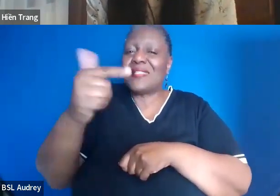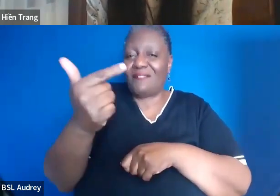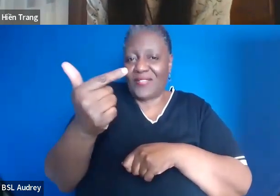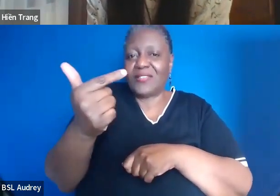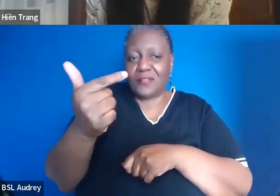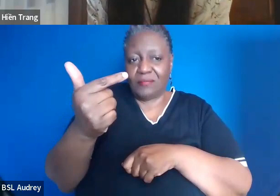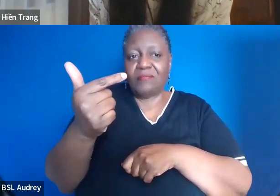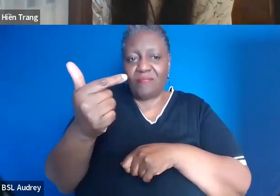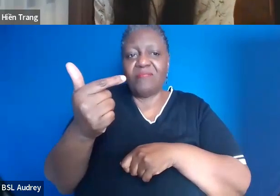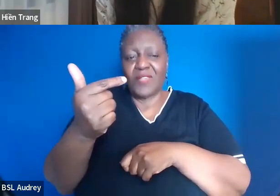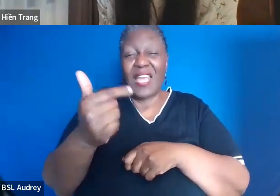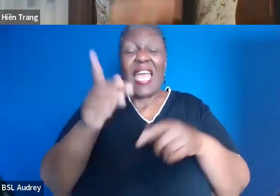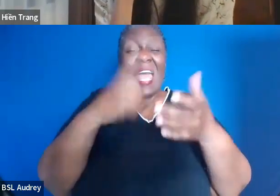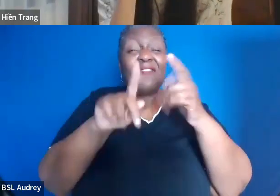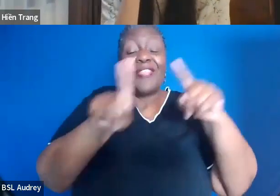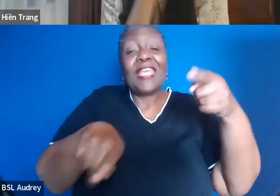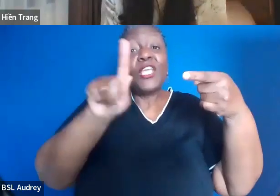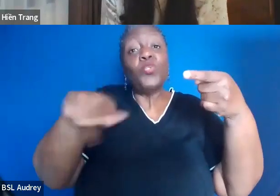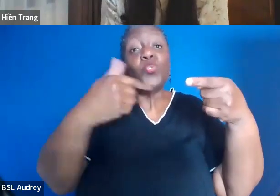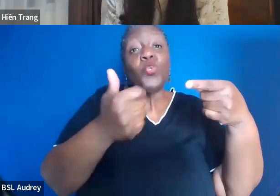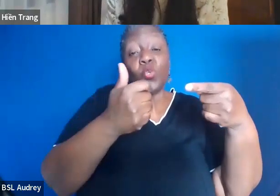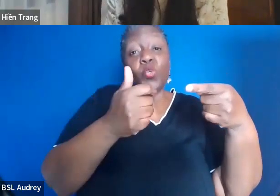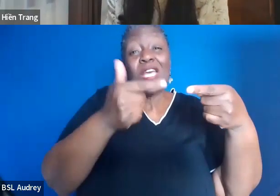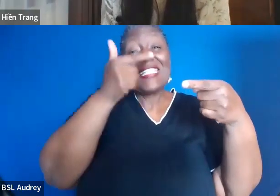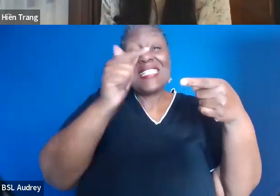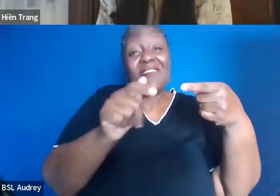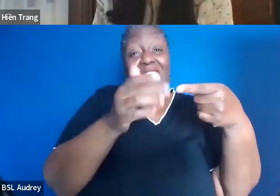can you couldn't translate everything into seven syllables like she did but instead you transpose